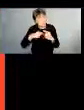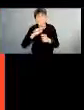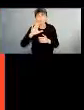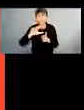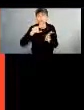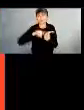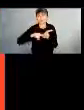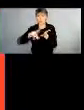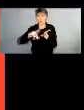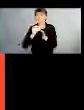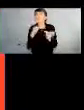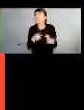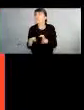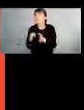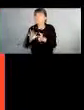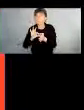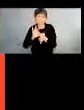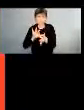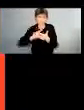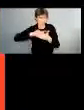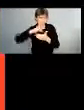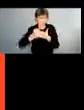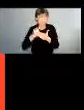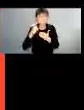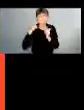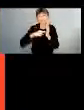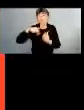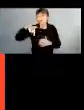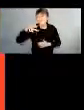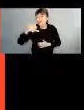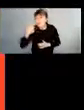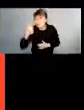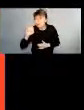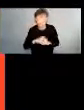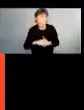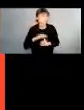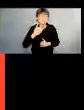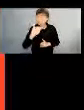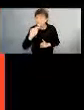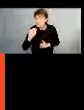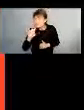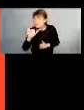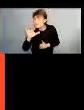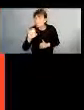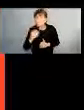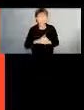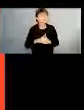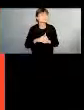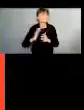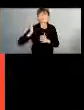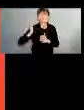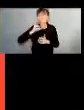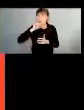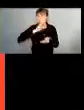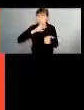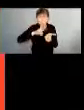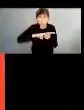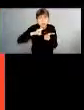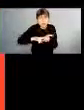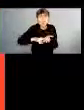around the project such as quotes, invoices, contracts, or more detailed planning documents.